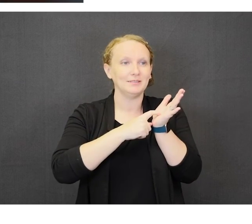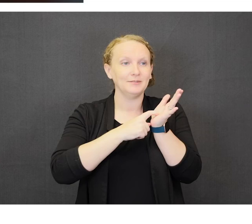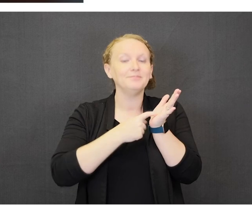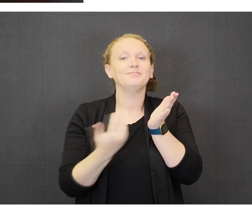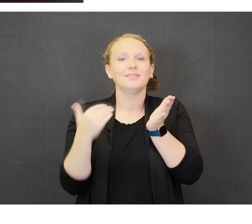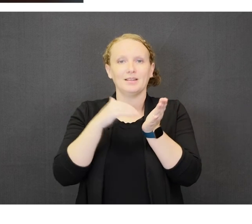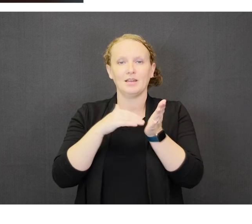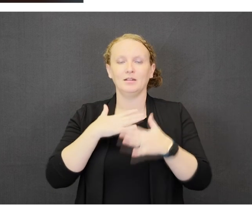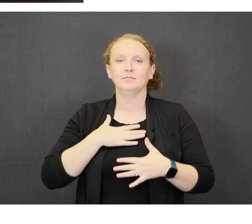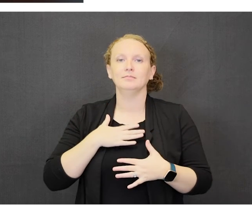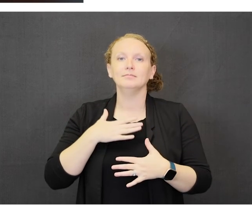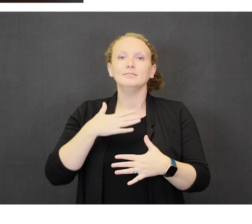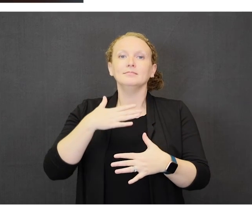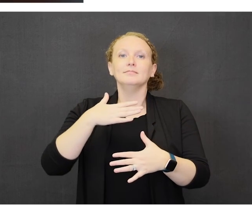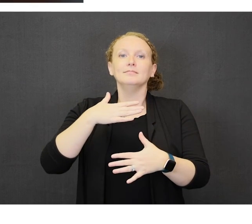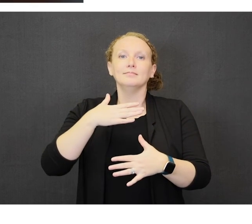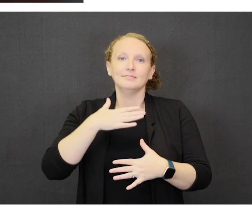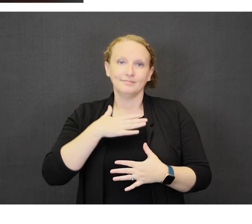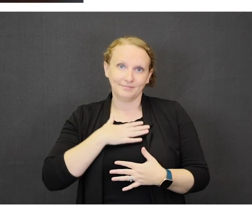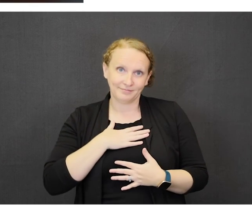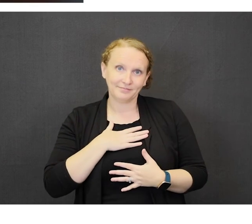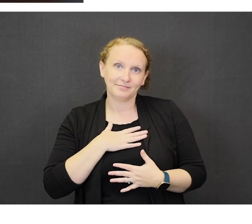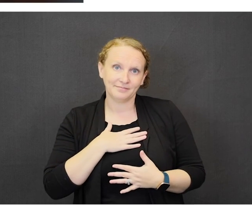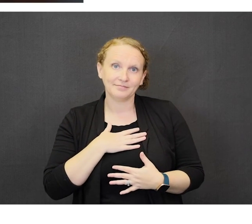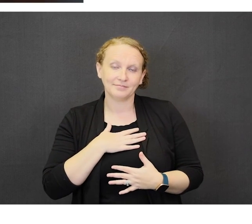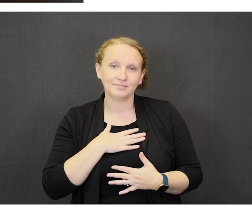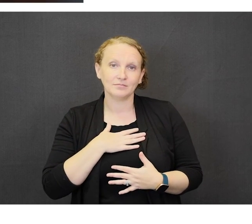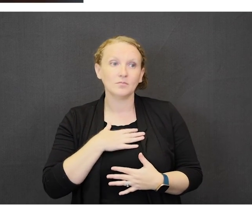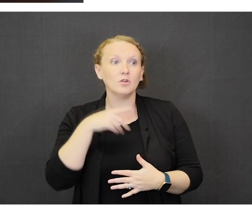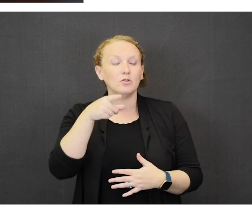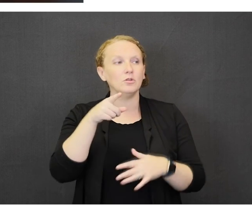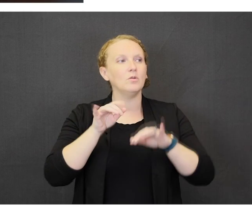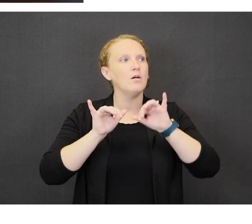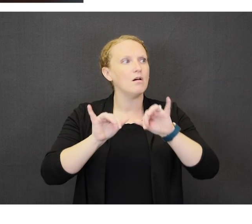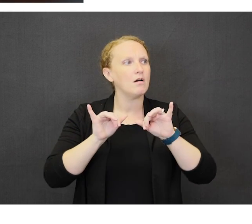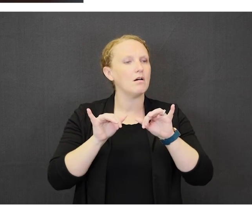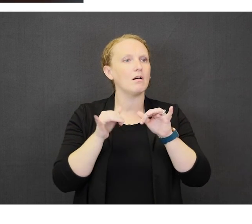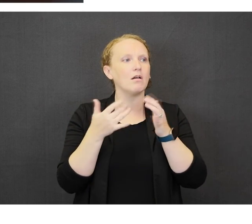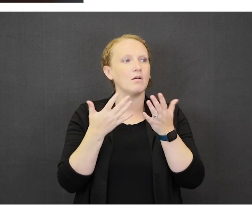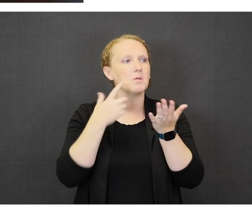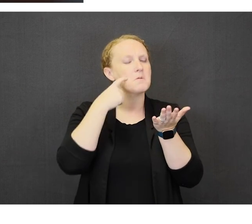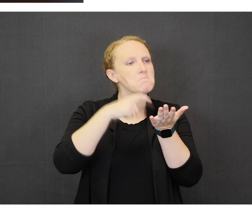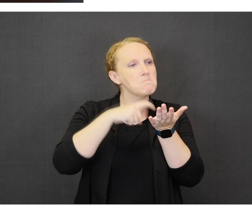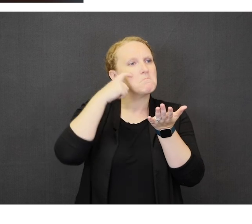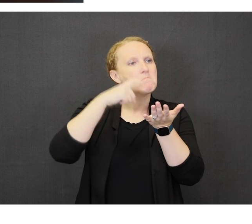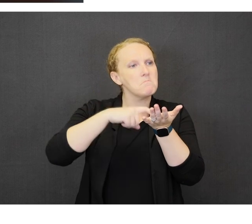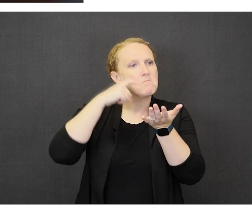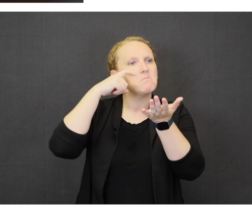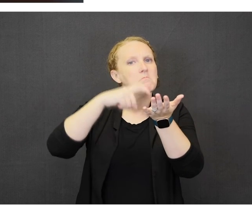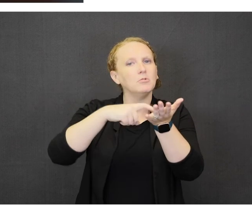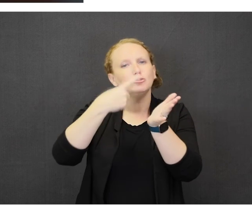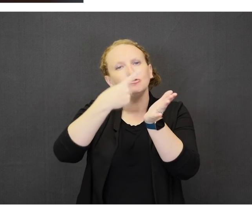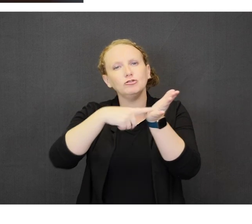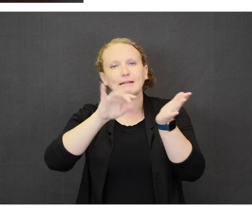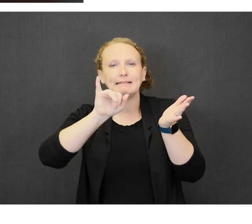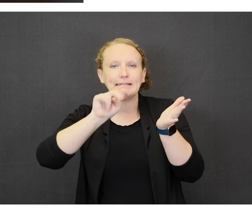Allow yourself to start to become a bit more mindfully aware of what's happening in your own physiology